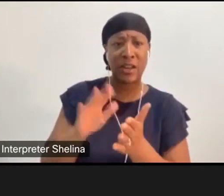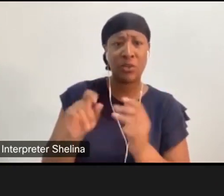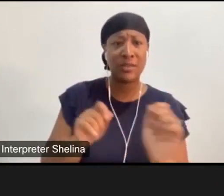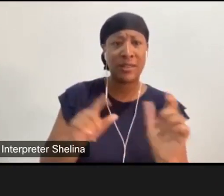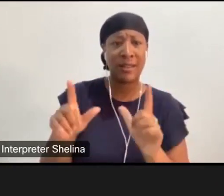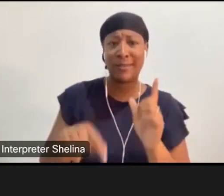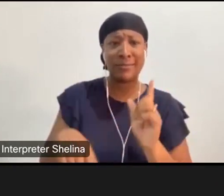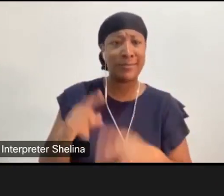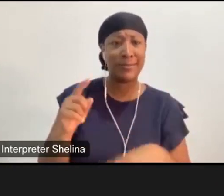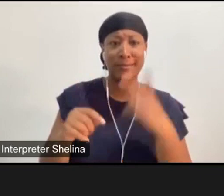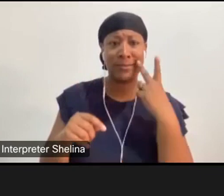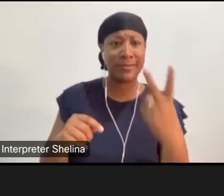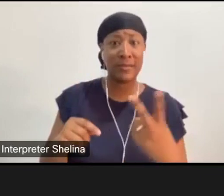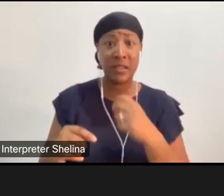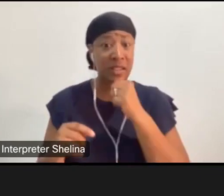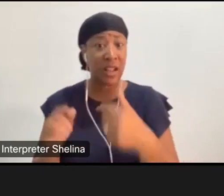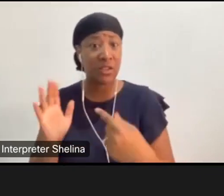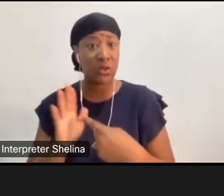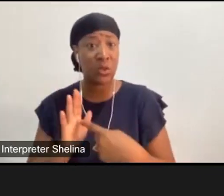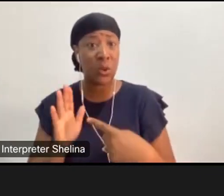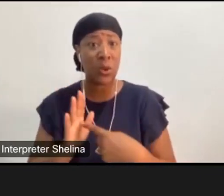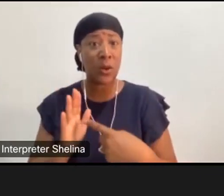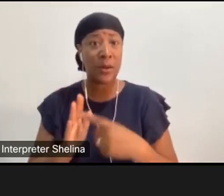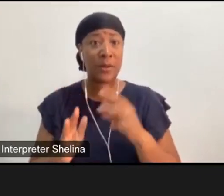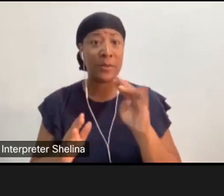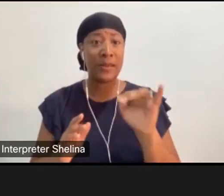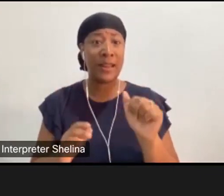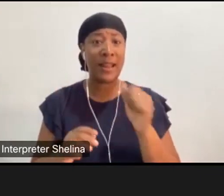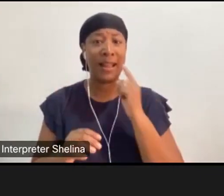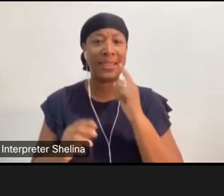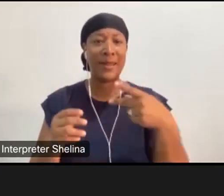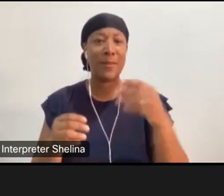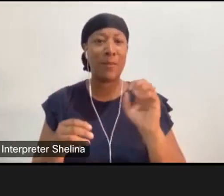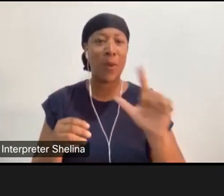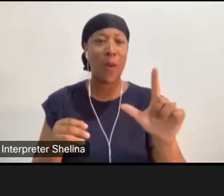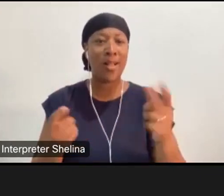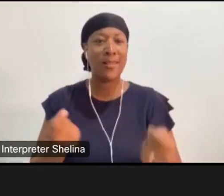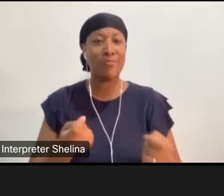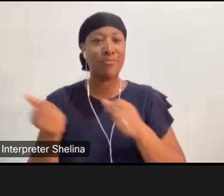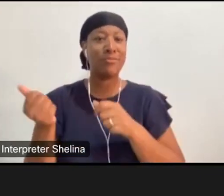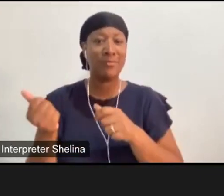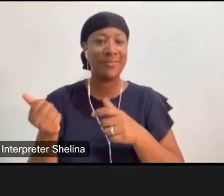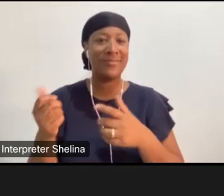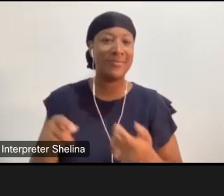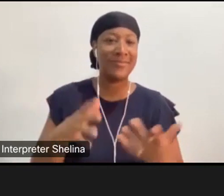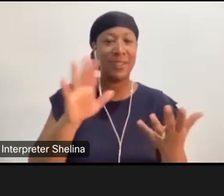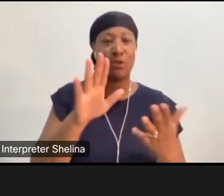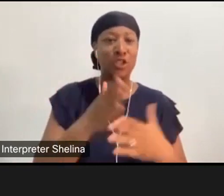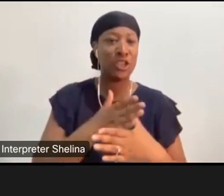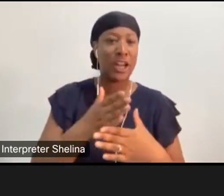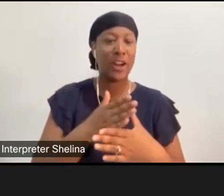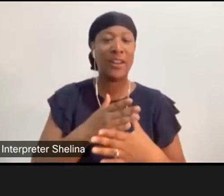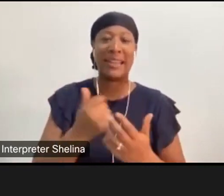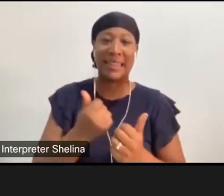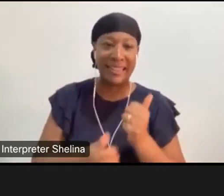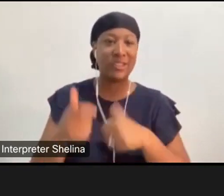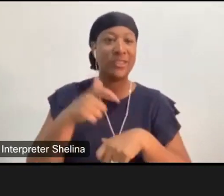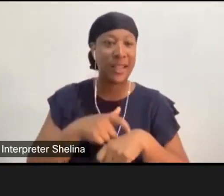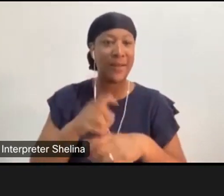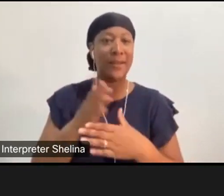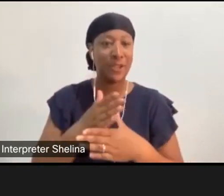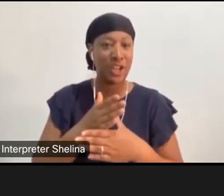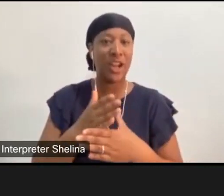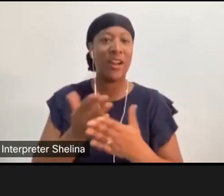Oh, it's not showing. Yeah. Sorry. Oh, I think it kicked you out. It's gonna every time you'll have to share sorry about that.